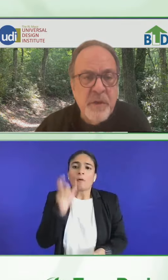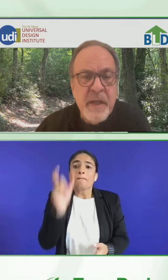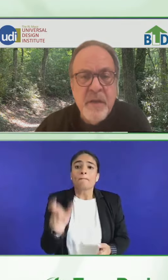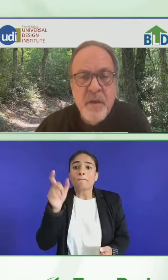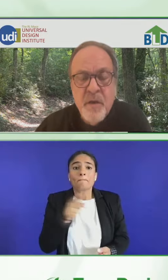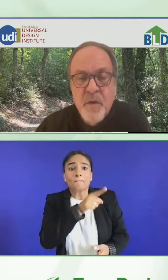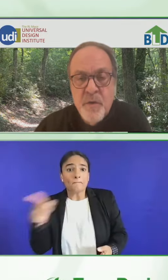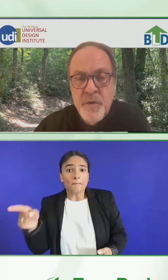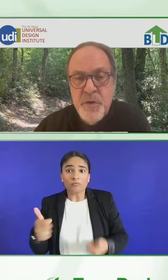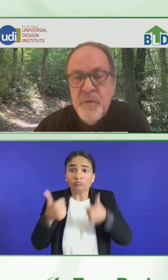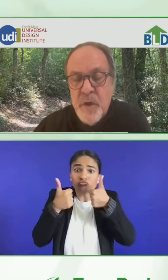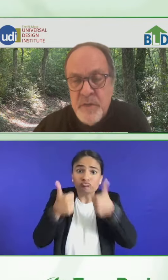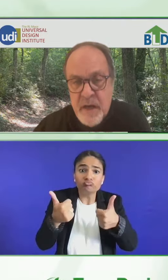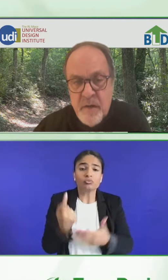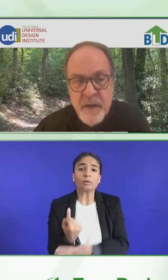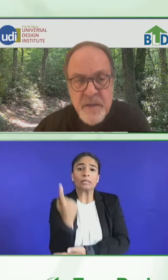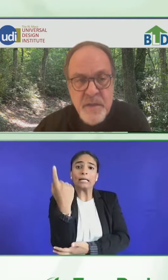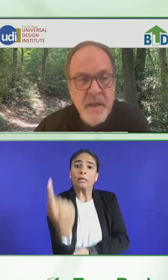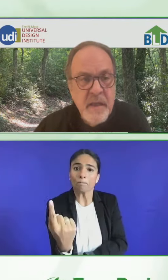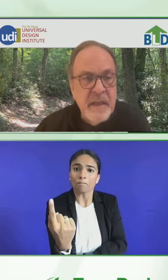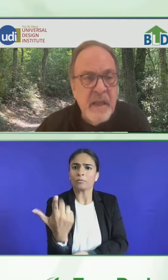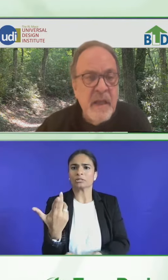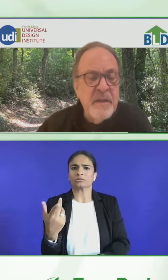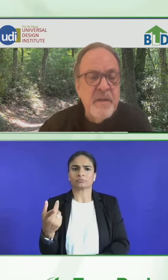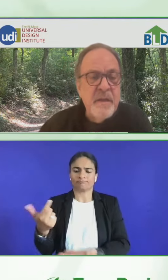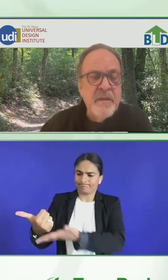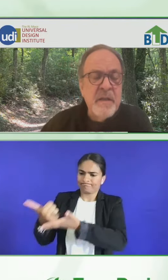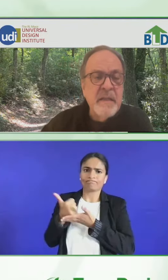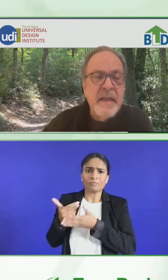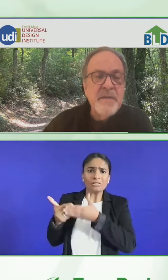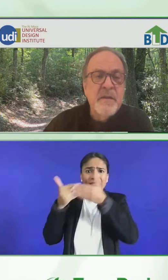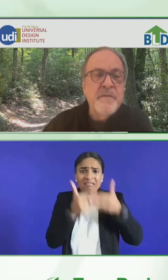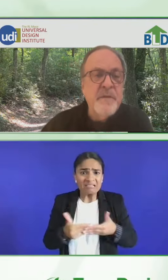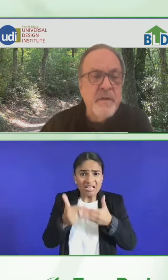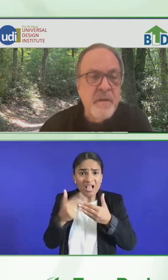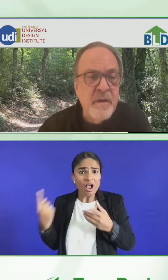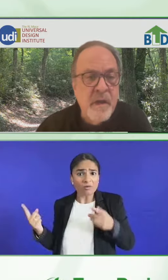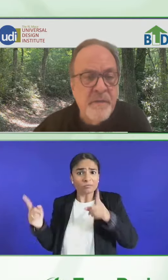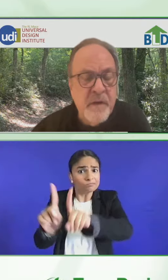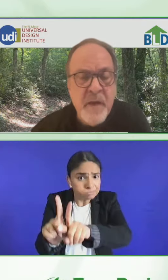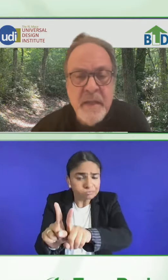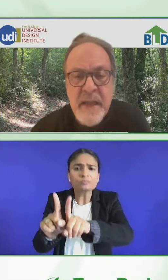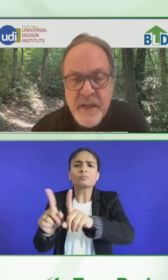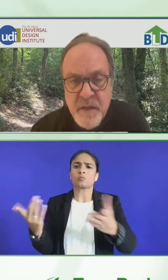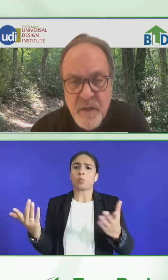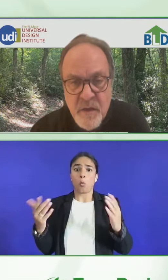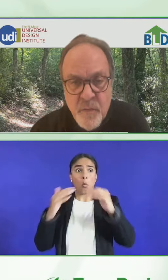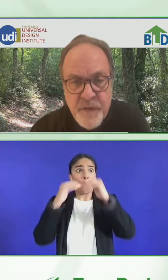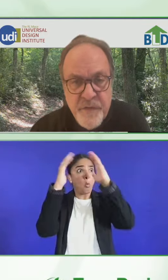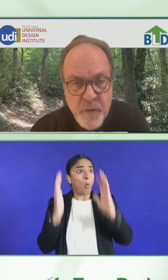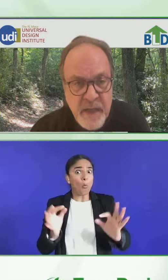so we are looking to those areas in the context of contact with folks